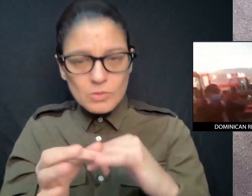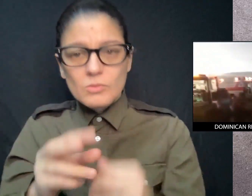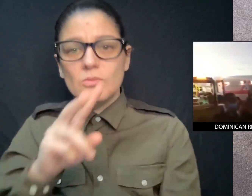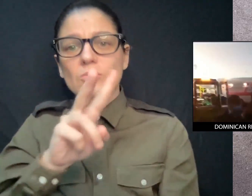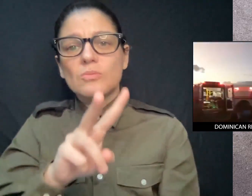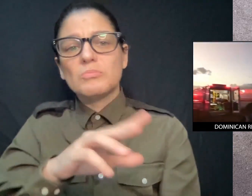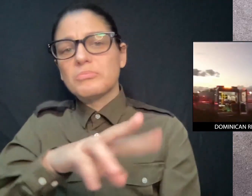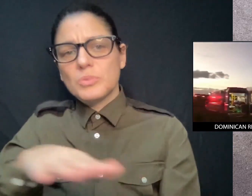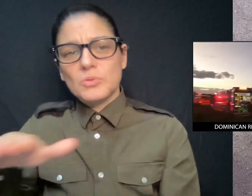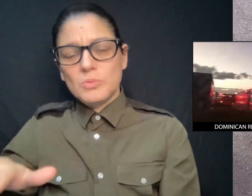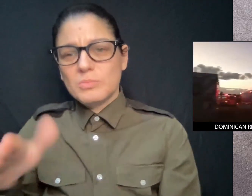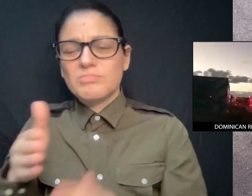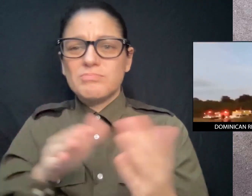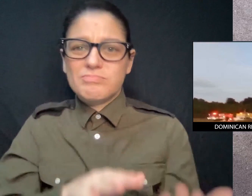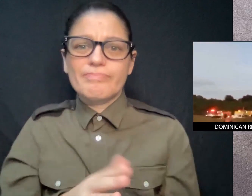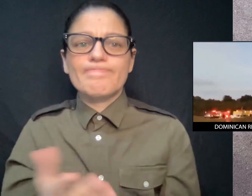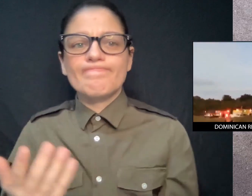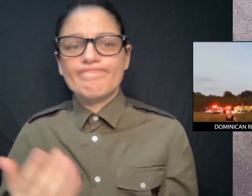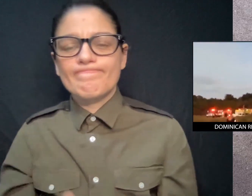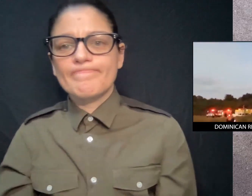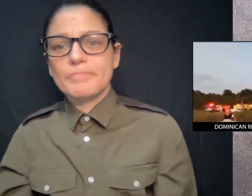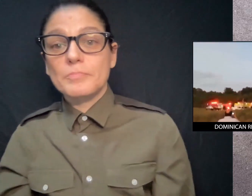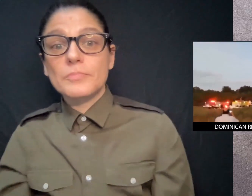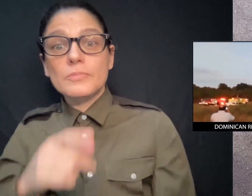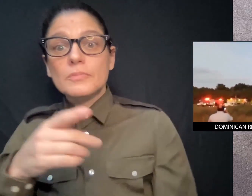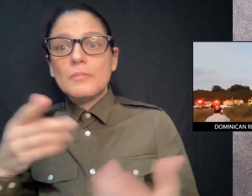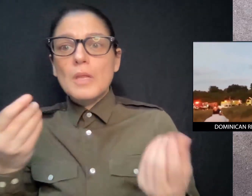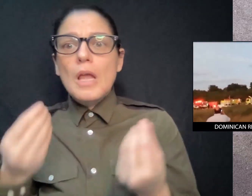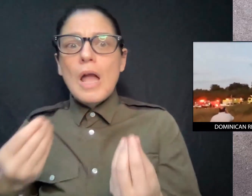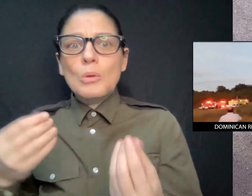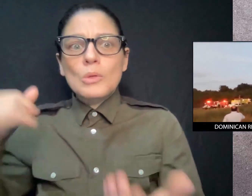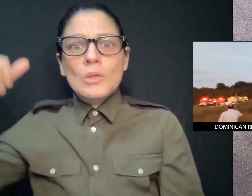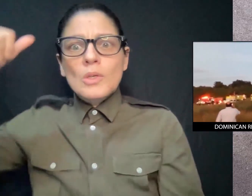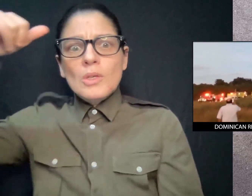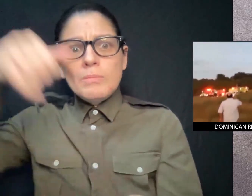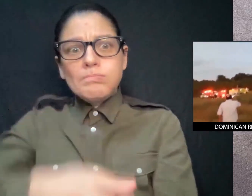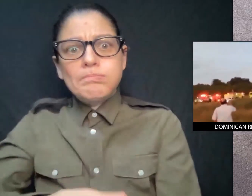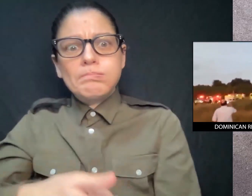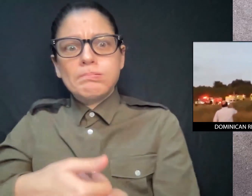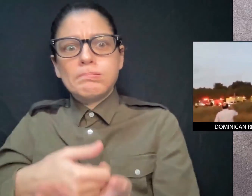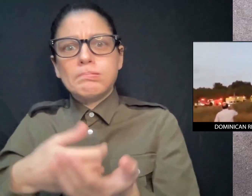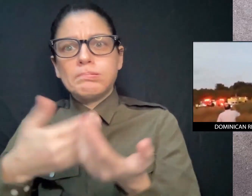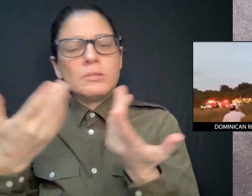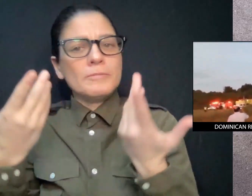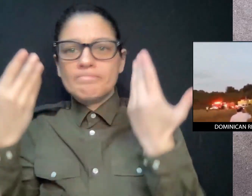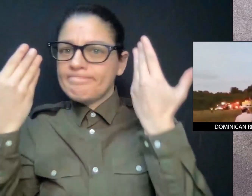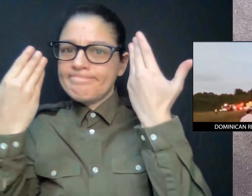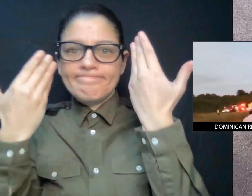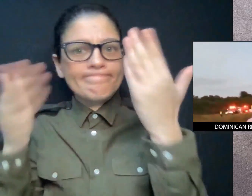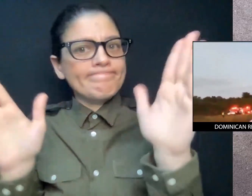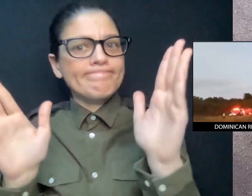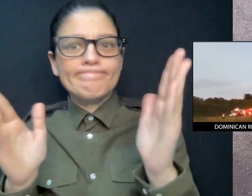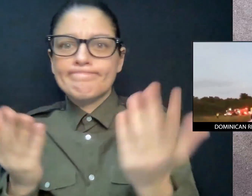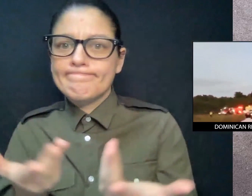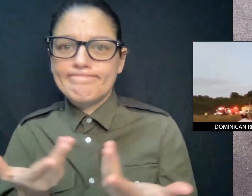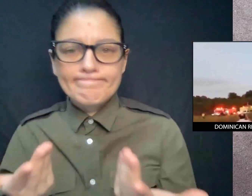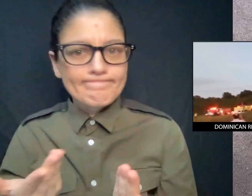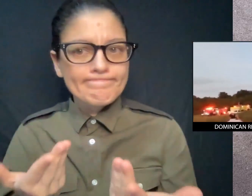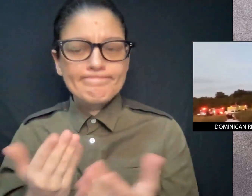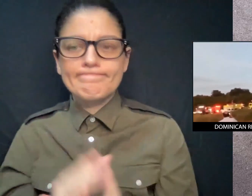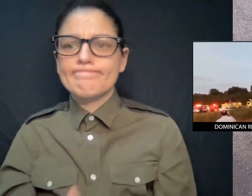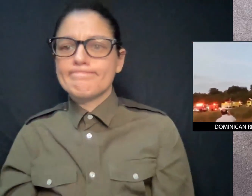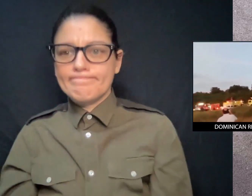and their child the cause of the crash or the reason for emergency landing is not yet known